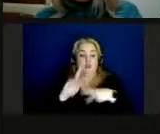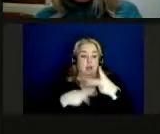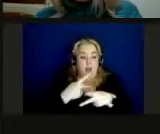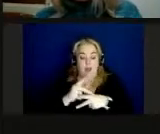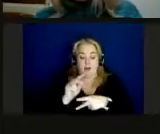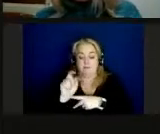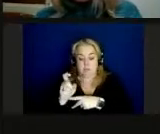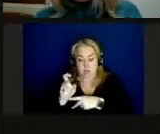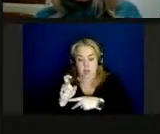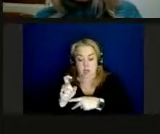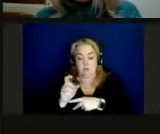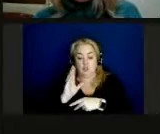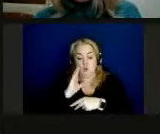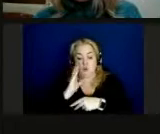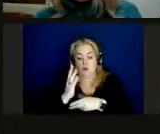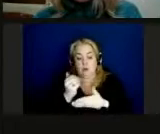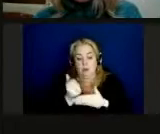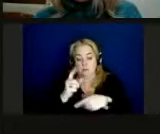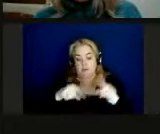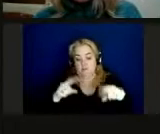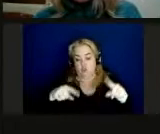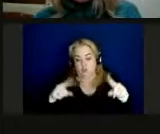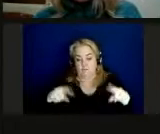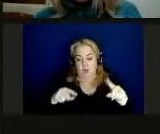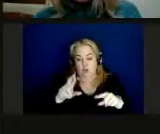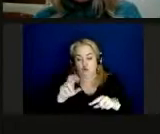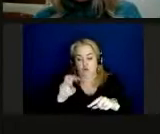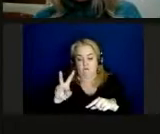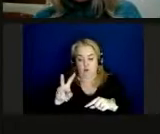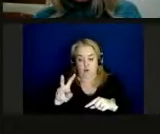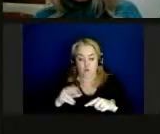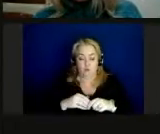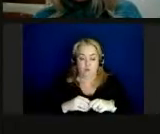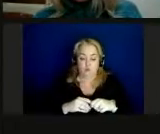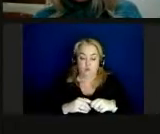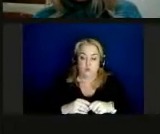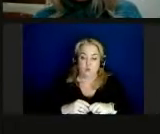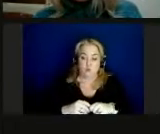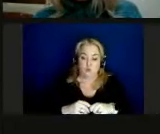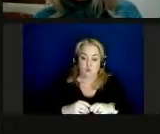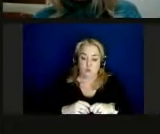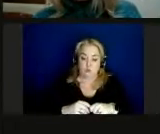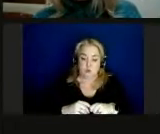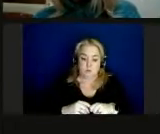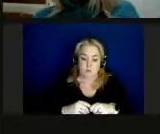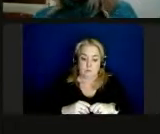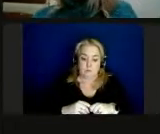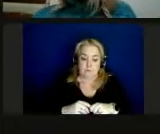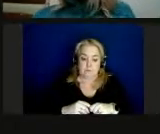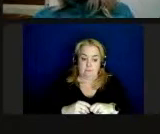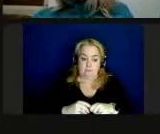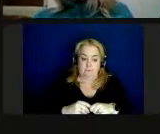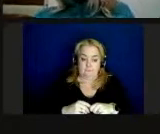VERY PROPERTY CENTRIC. THIS IS A COMPLETELY DIFFERENT